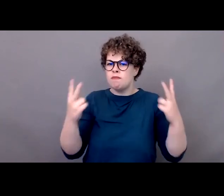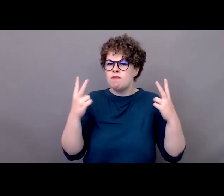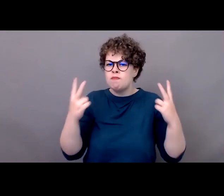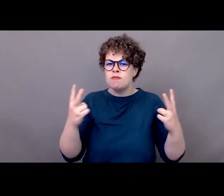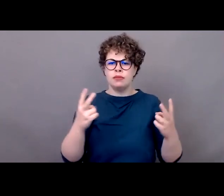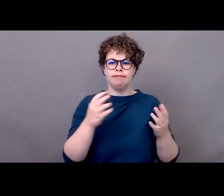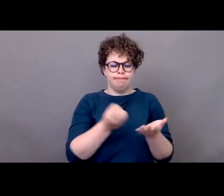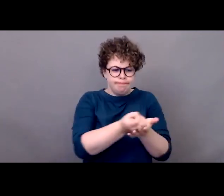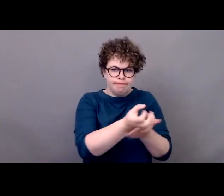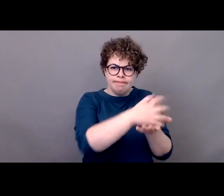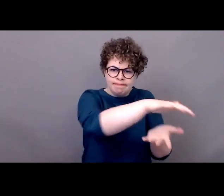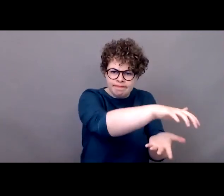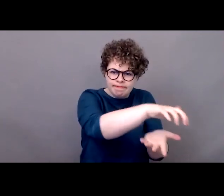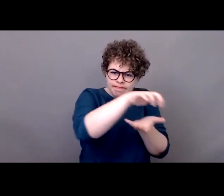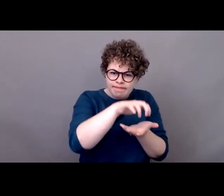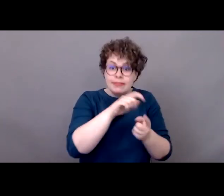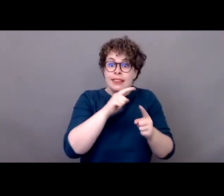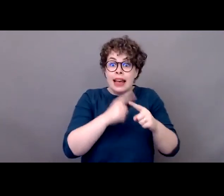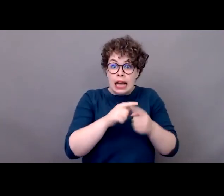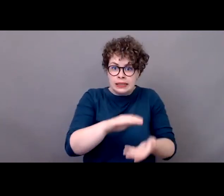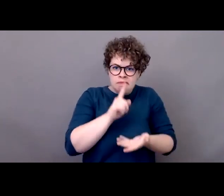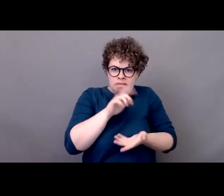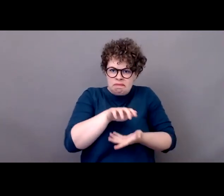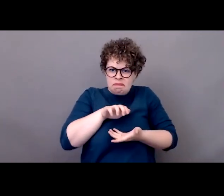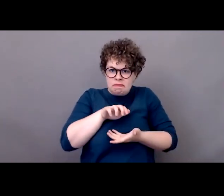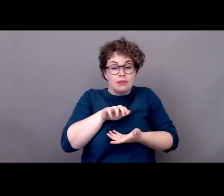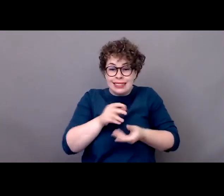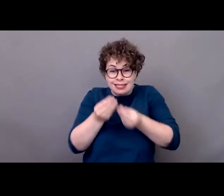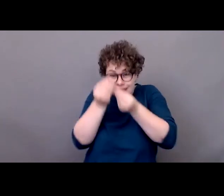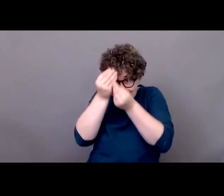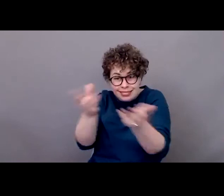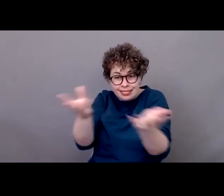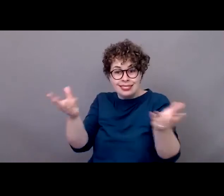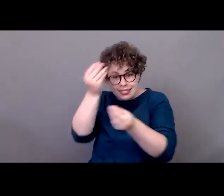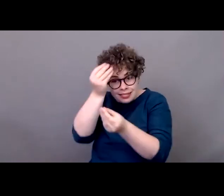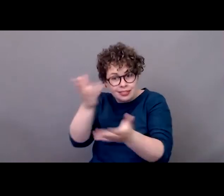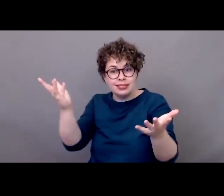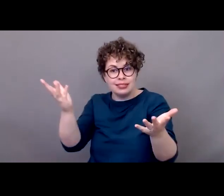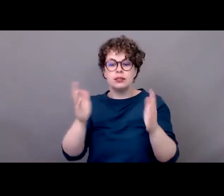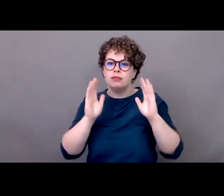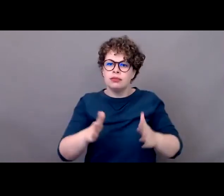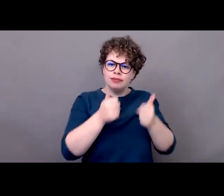to be taken to improve data collection. The data needs to be taken in a meaningful way